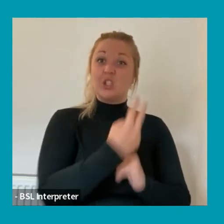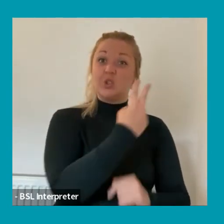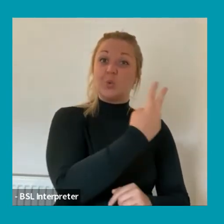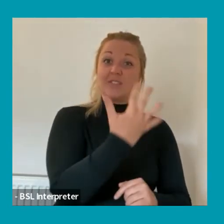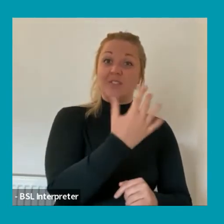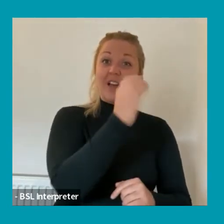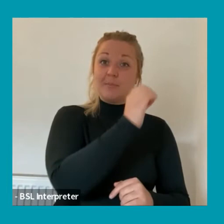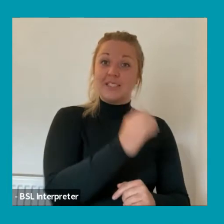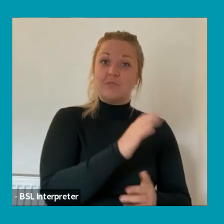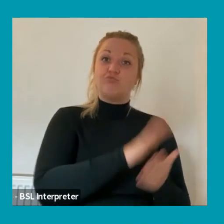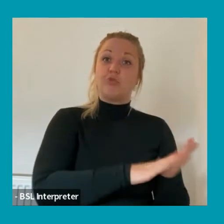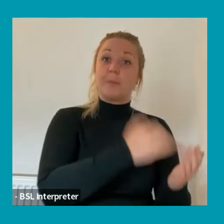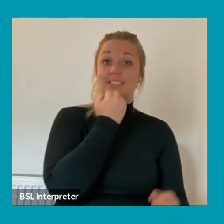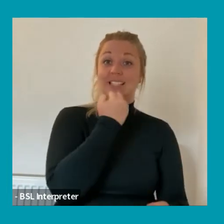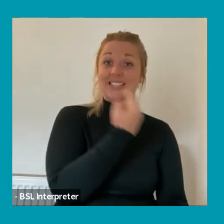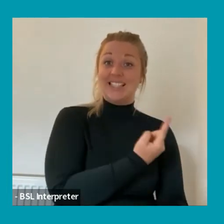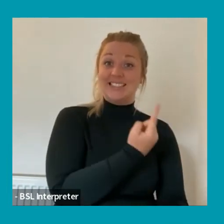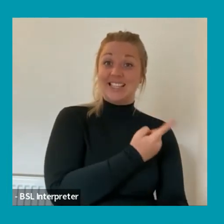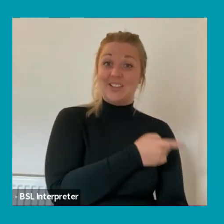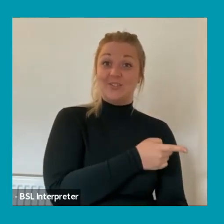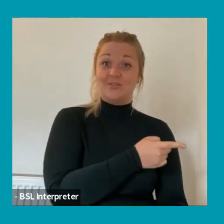Which is much more meaningful, isn't it?